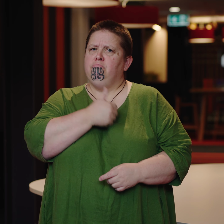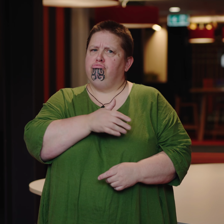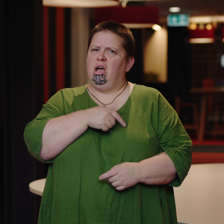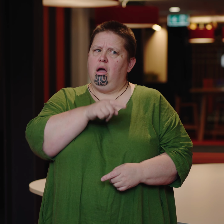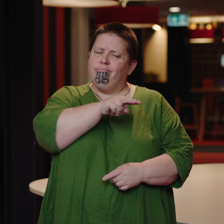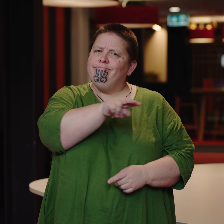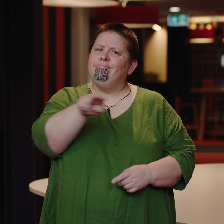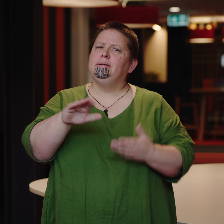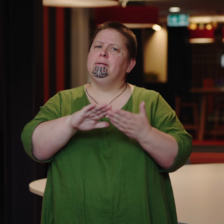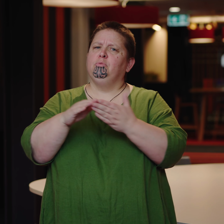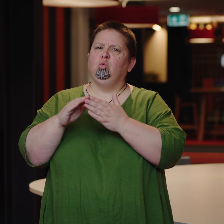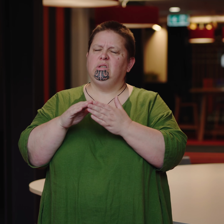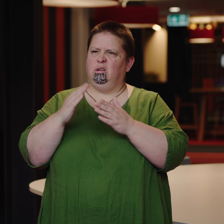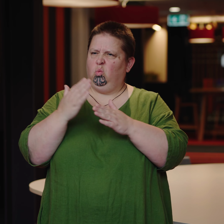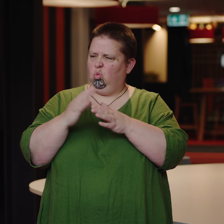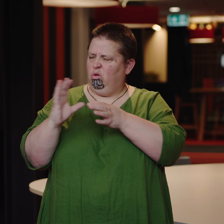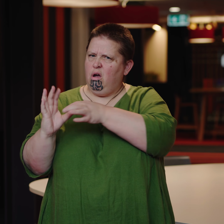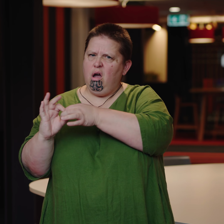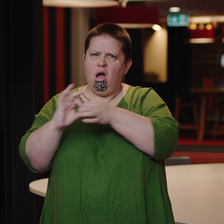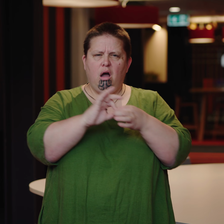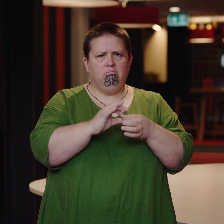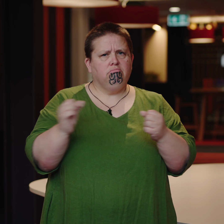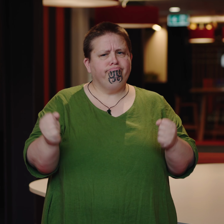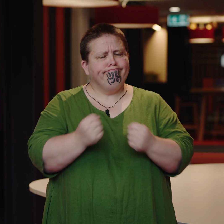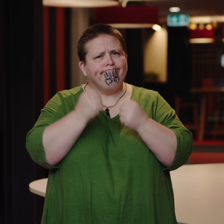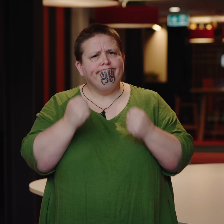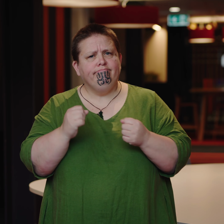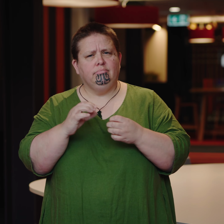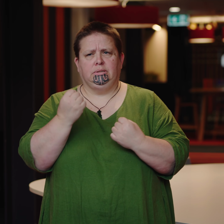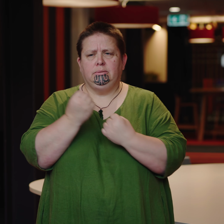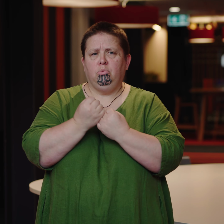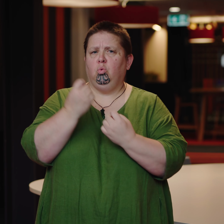I've been proud to see how our community has continued to unite and support one